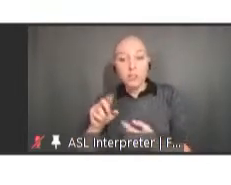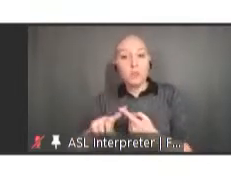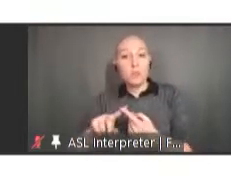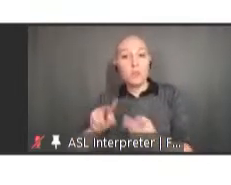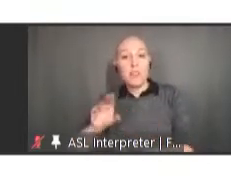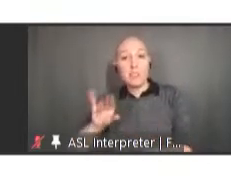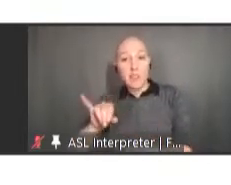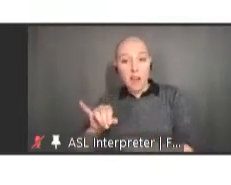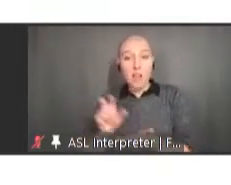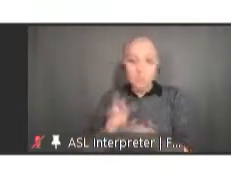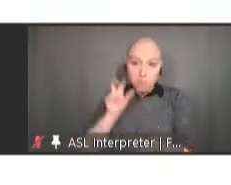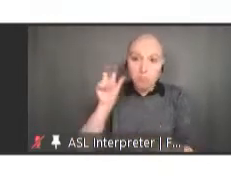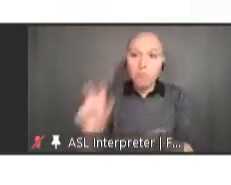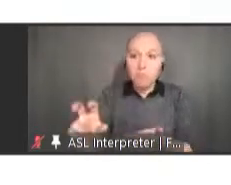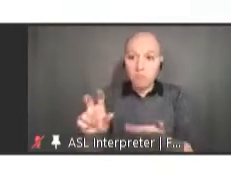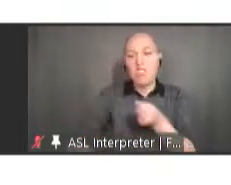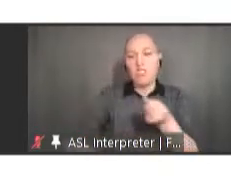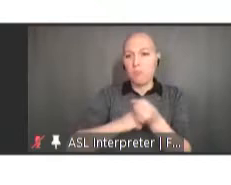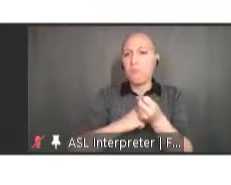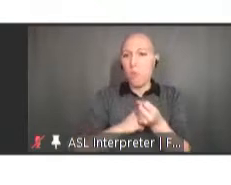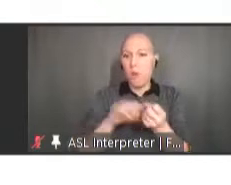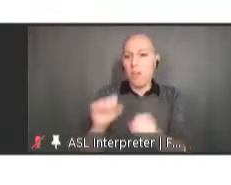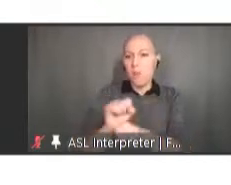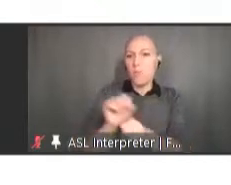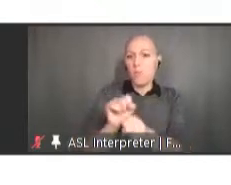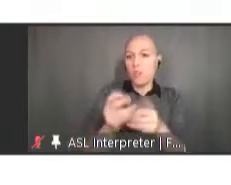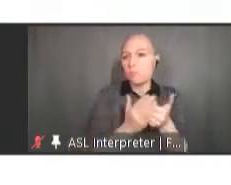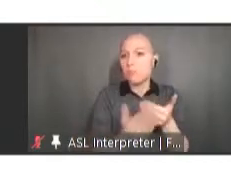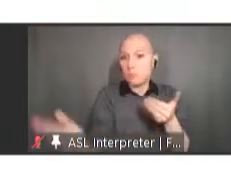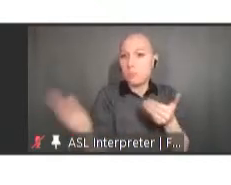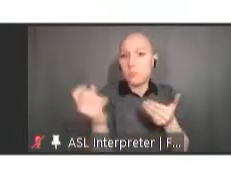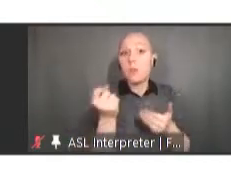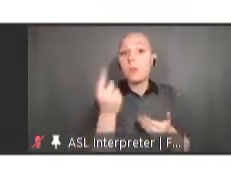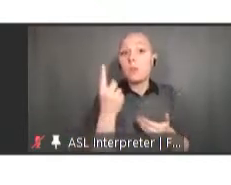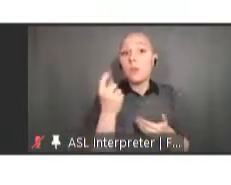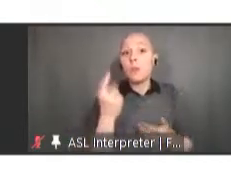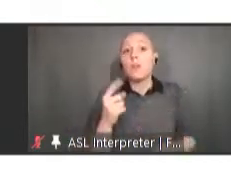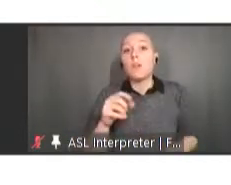SARS-CoV-2 Serological Sciences Network or SeroNet was established to support a broad range of